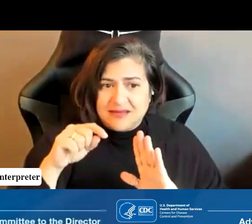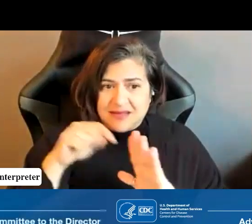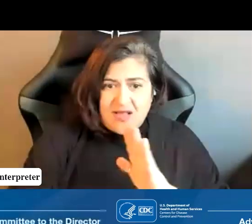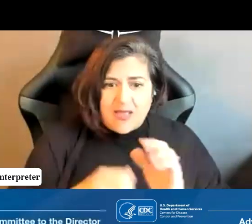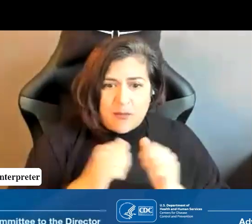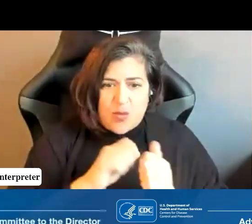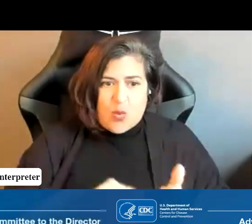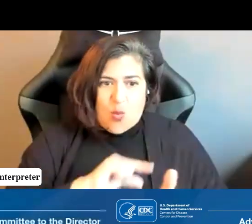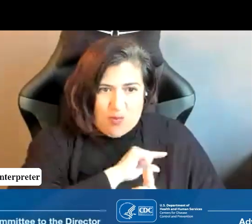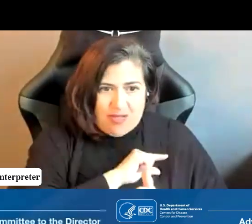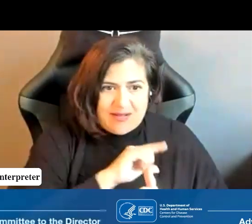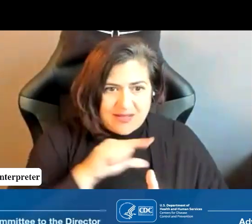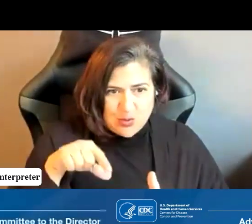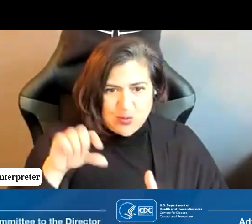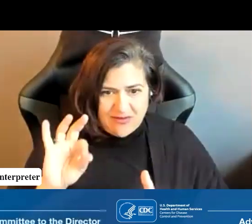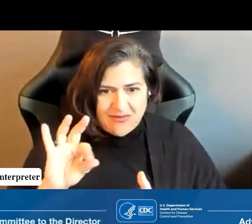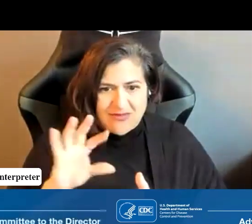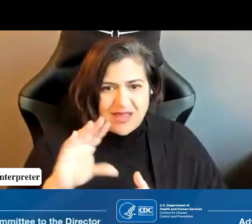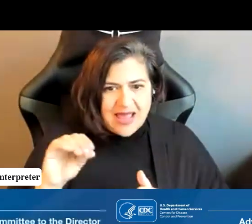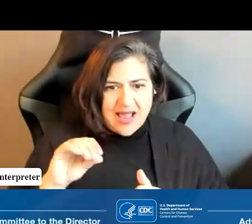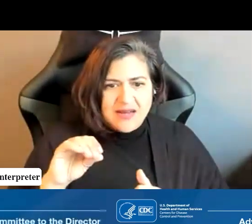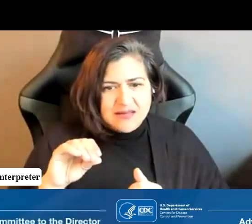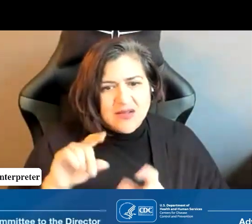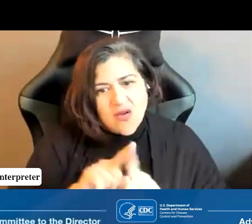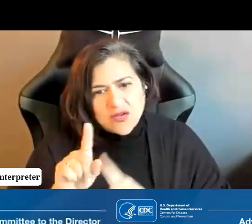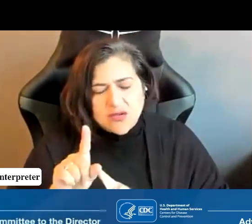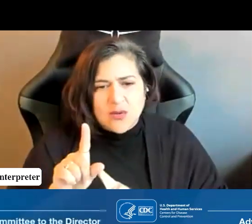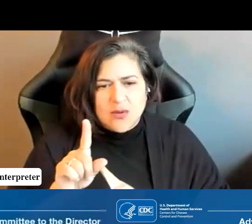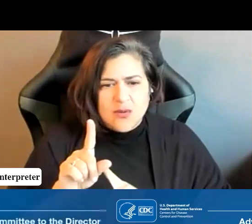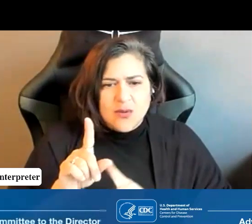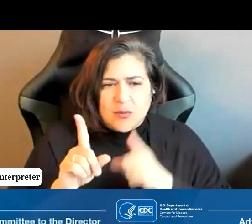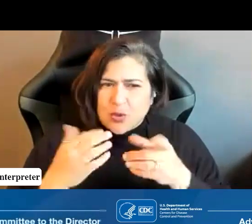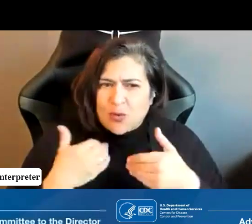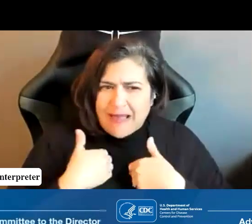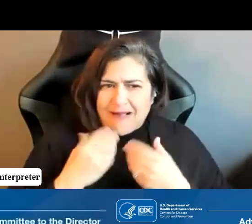But at the same time, you already have information about disparities in diabetes,